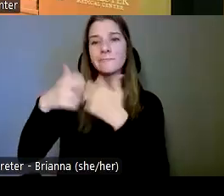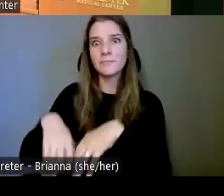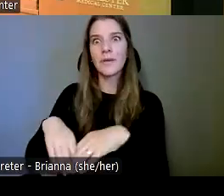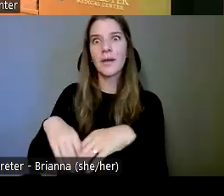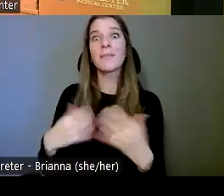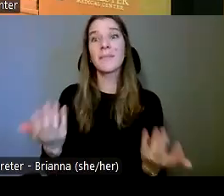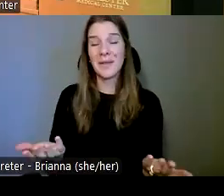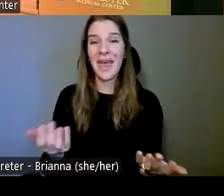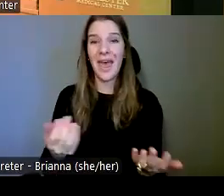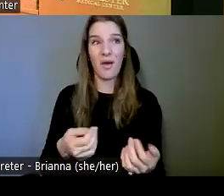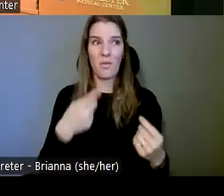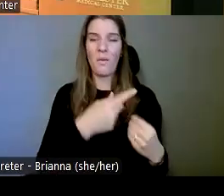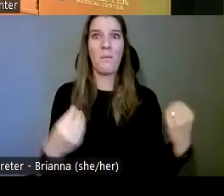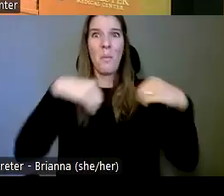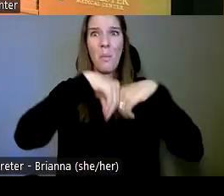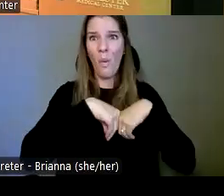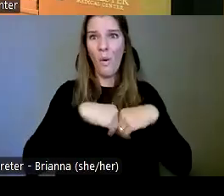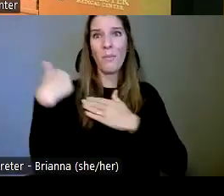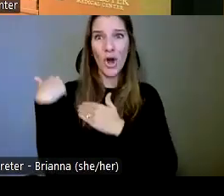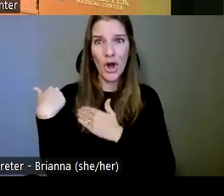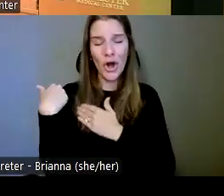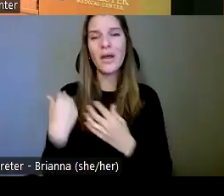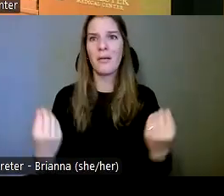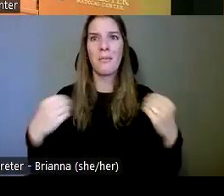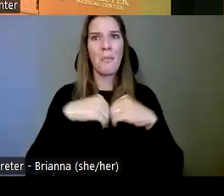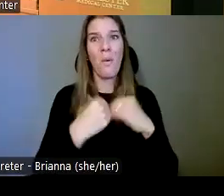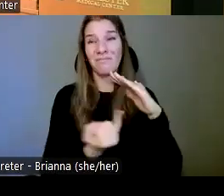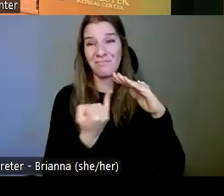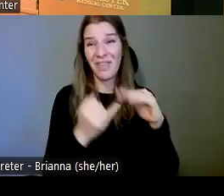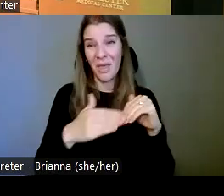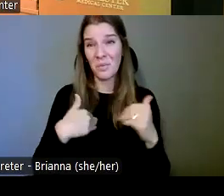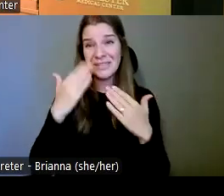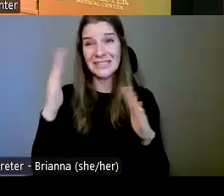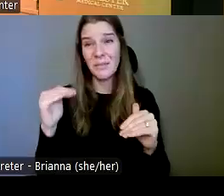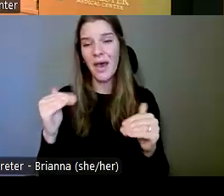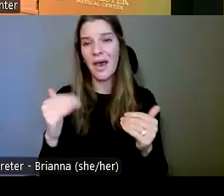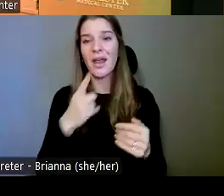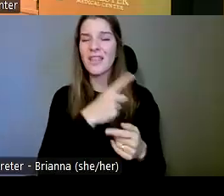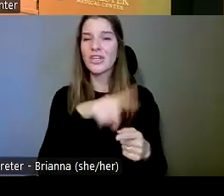probably imagine and have to do that in isolation and just kind of internalize all of this struggle.